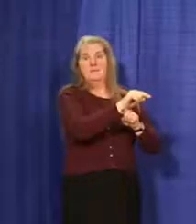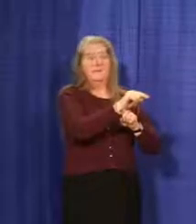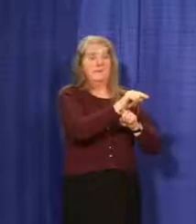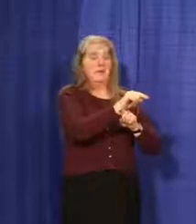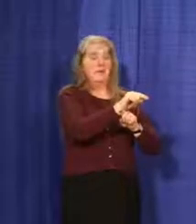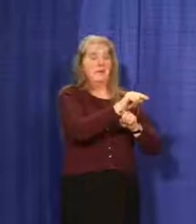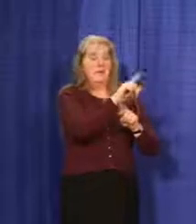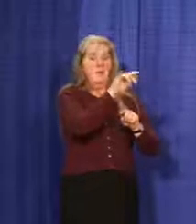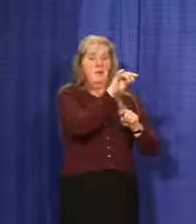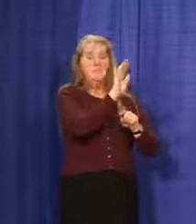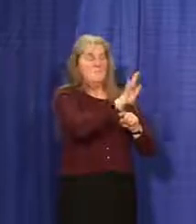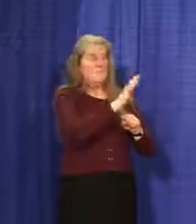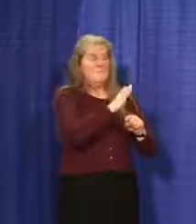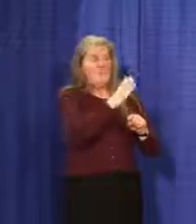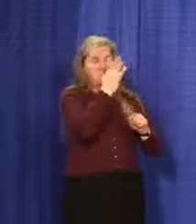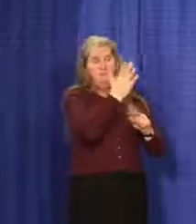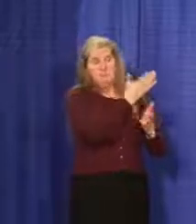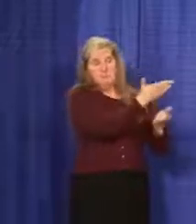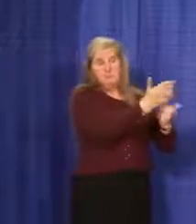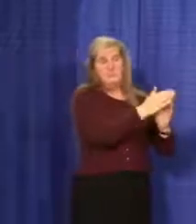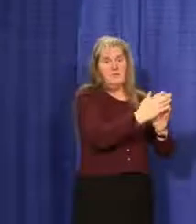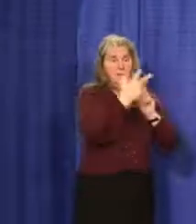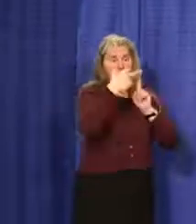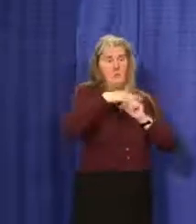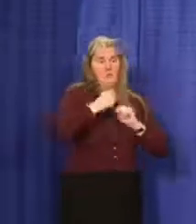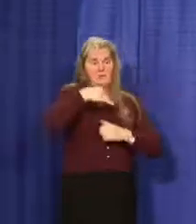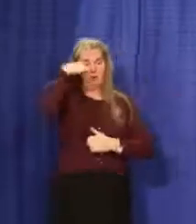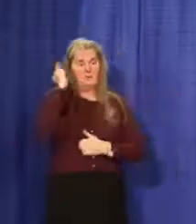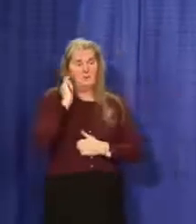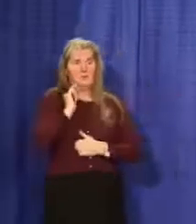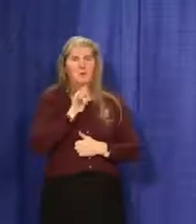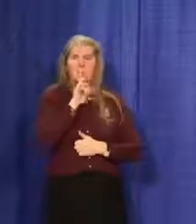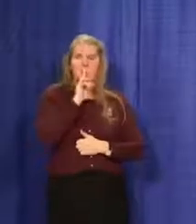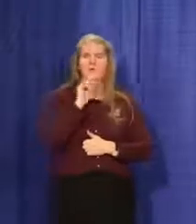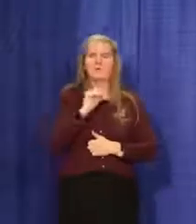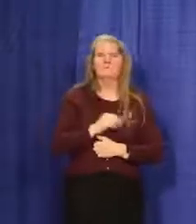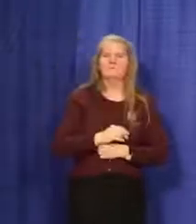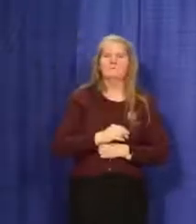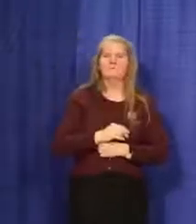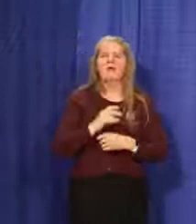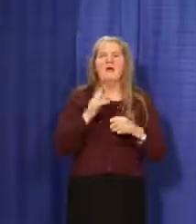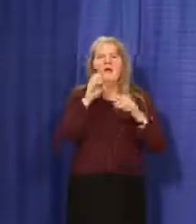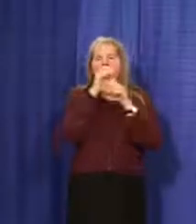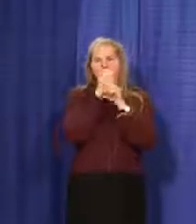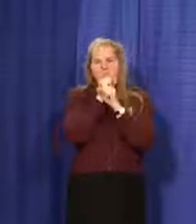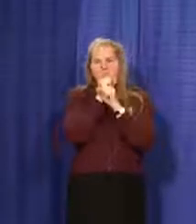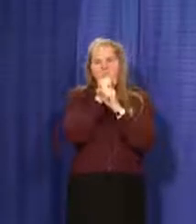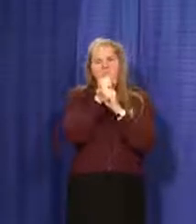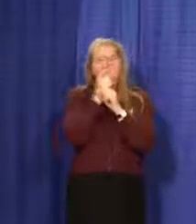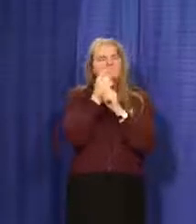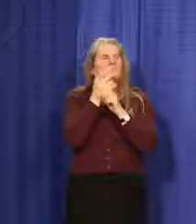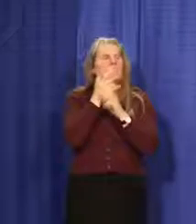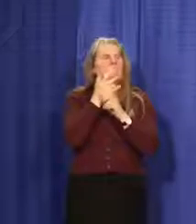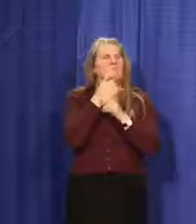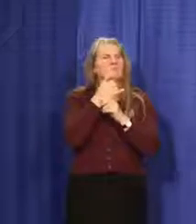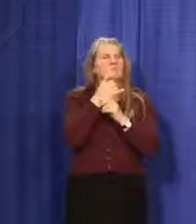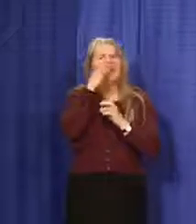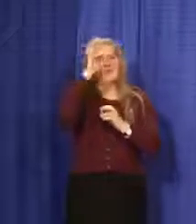circumstance but is not in any means applicable to our context. I will now give a short summary in French.